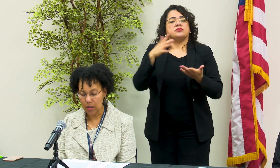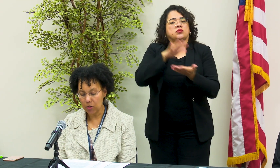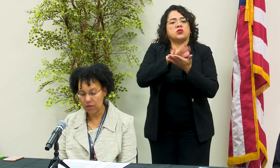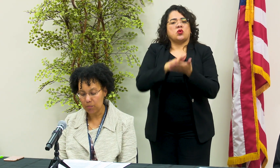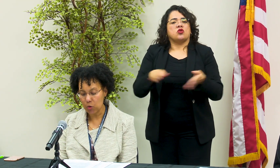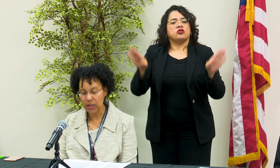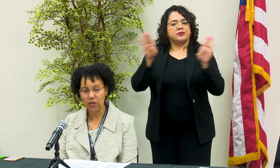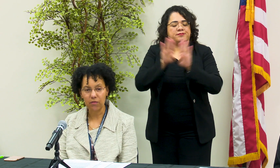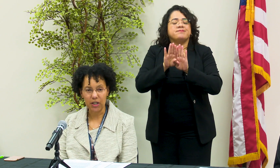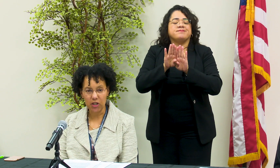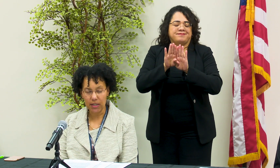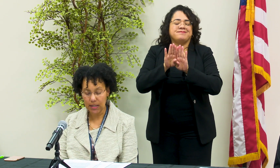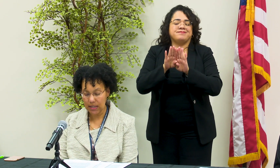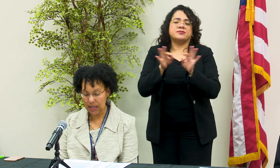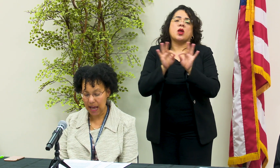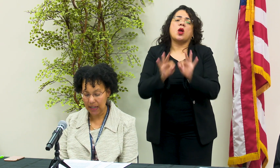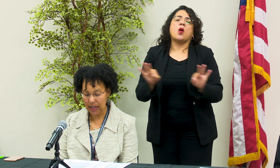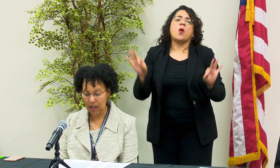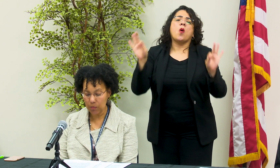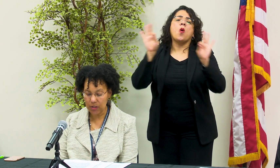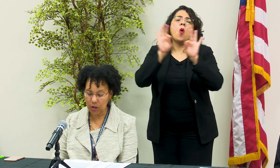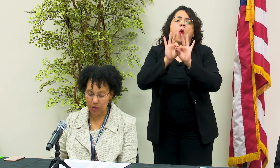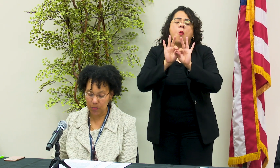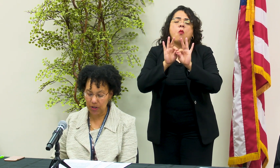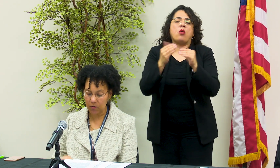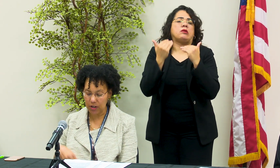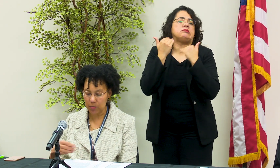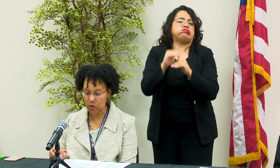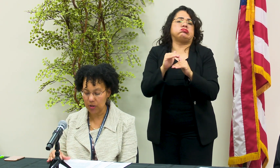a number of important interventions that can help slow the spread of respiratory